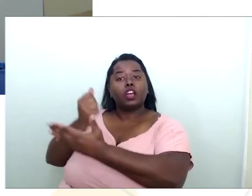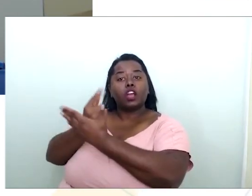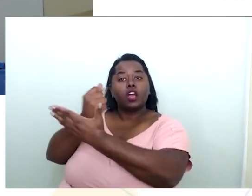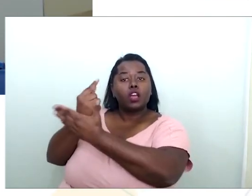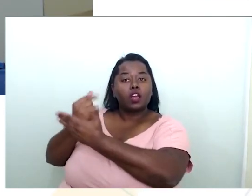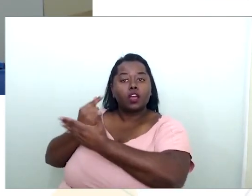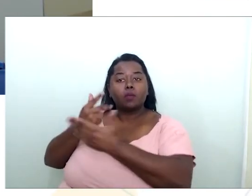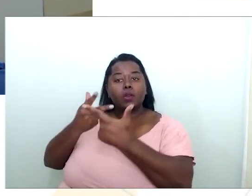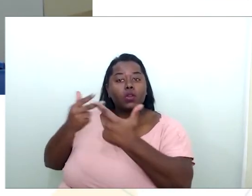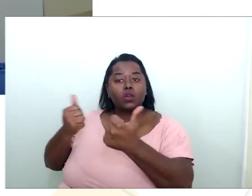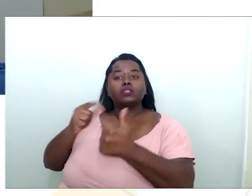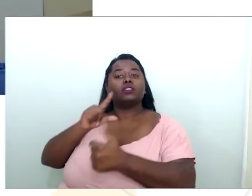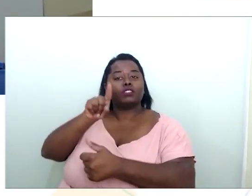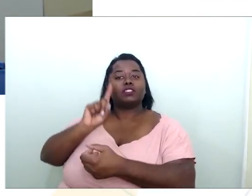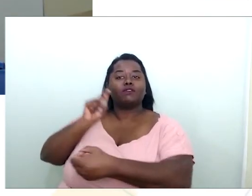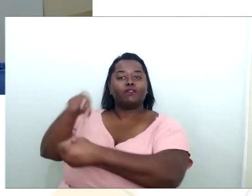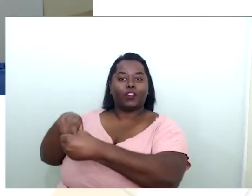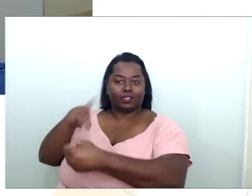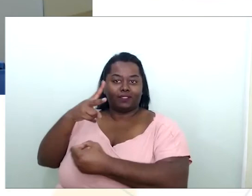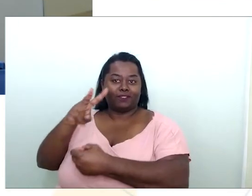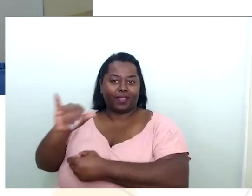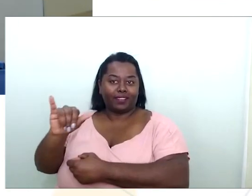will come and take a MOOC and then it will take another course and then become